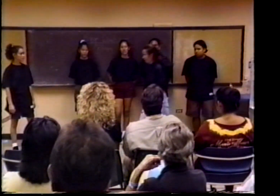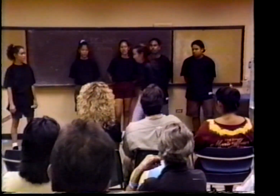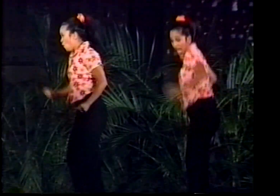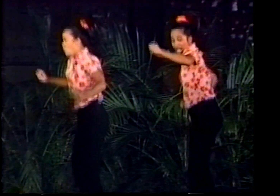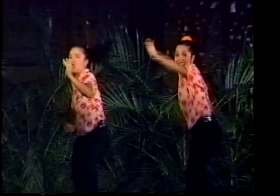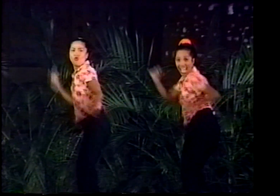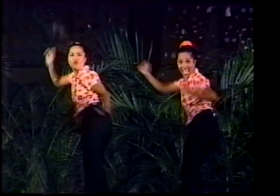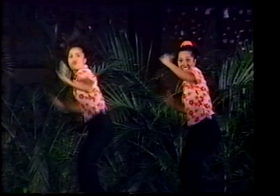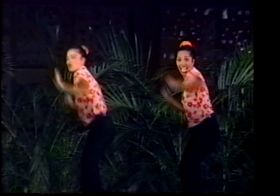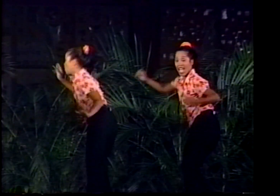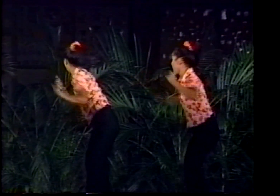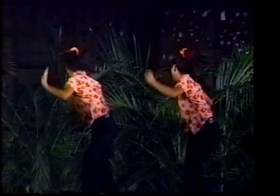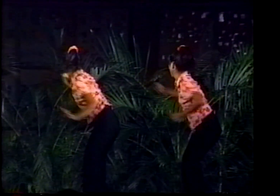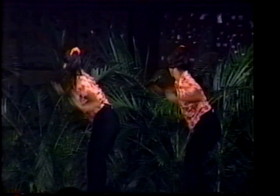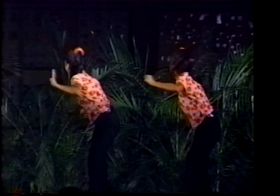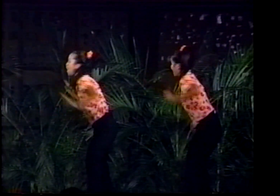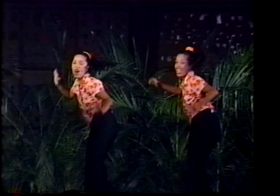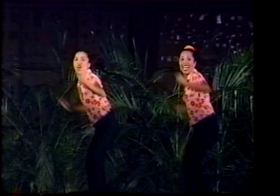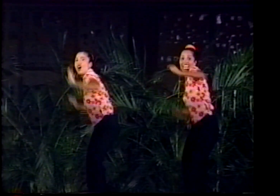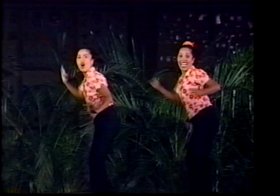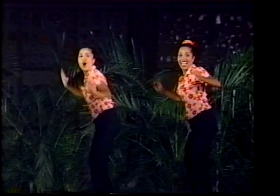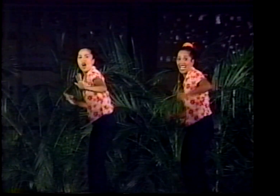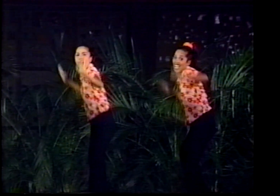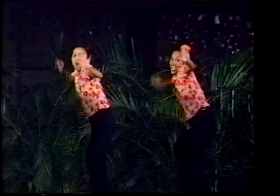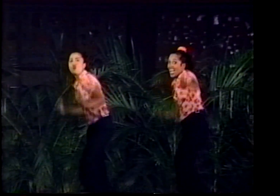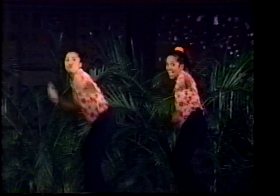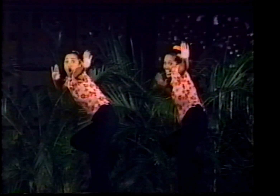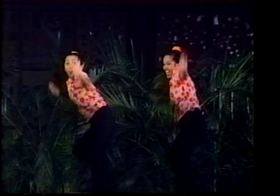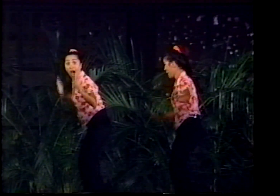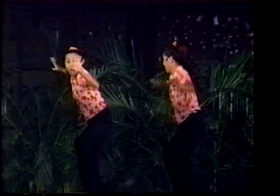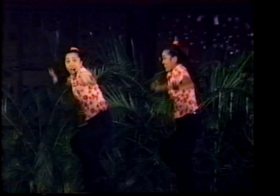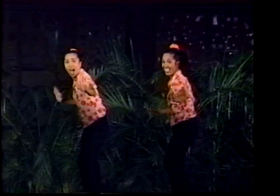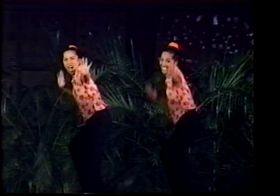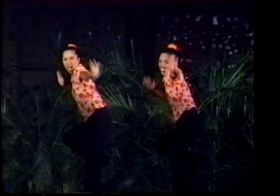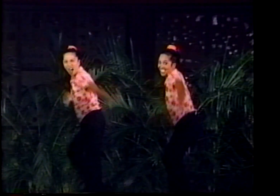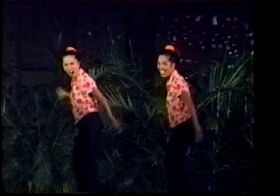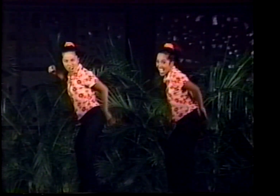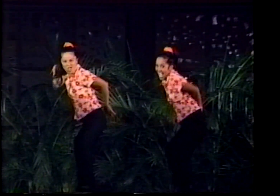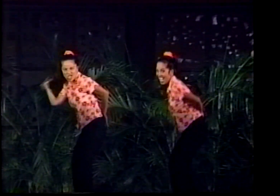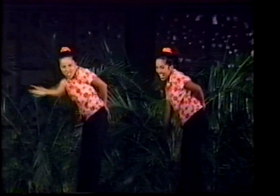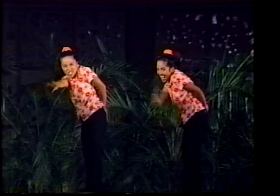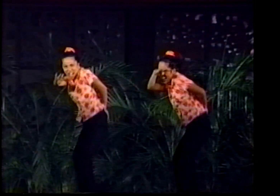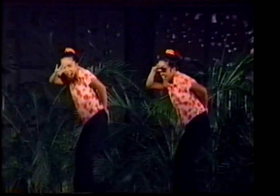Hawaii’s deaf celebration raised much needed funding for Hawaii services on deafness and